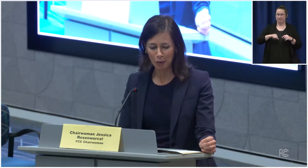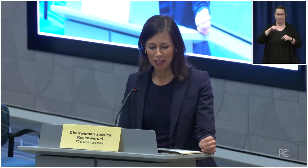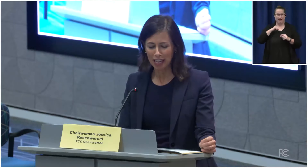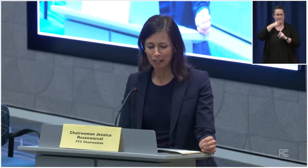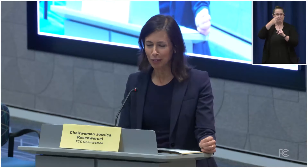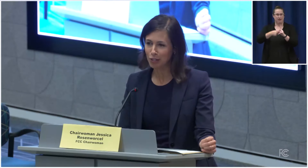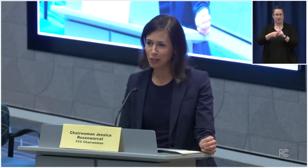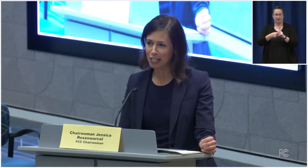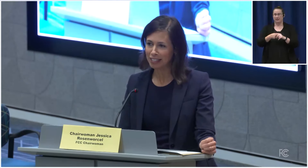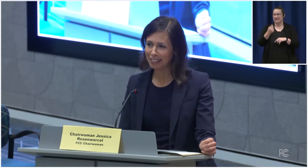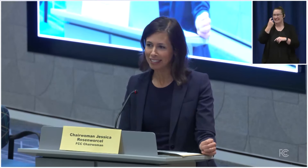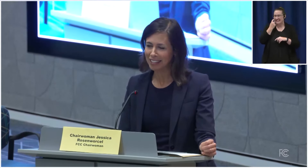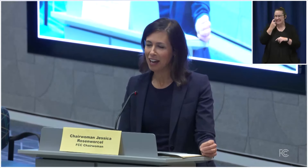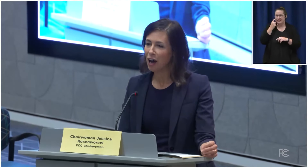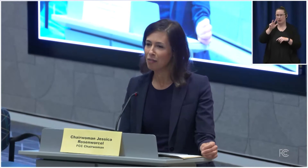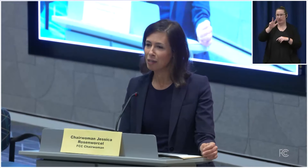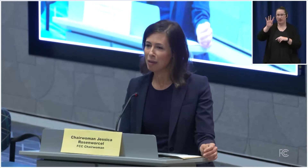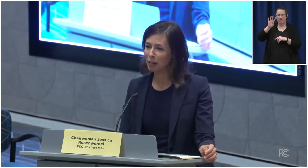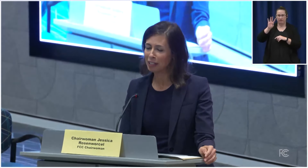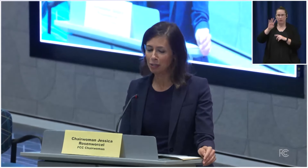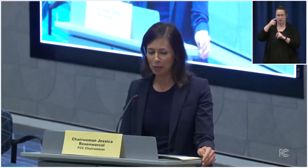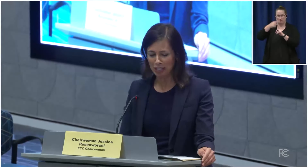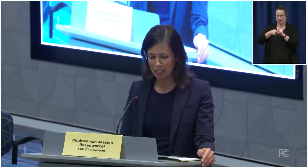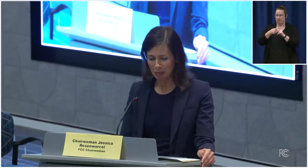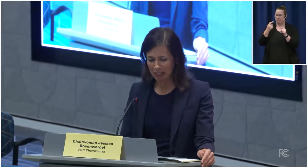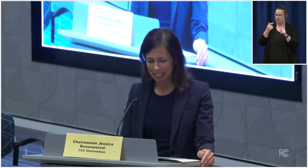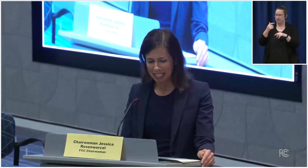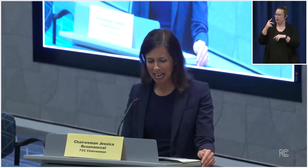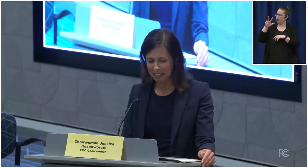AND IT IS MY HONOR TO WELCOME YOU TO OUR DIRECT